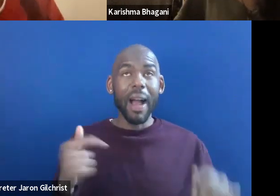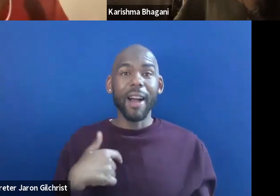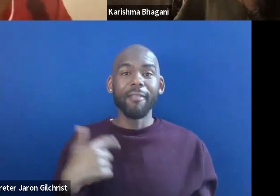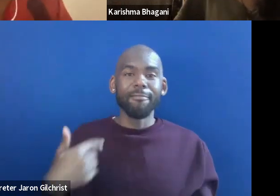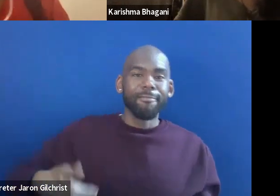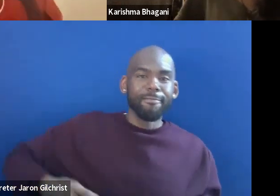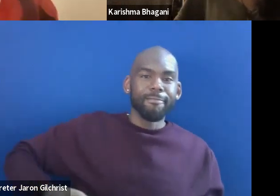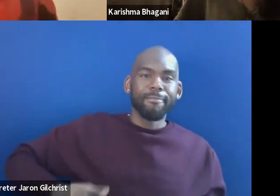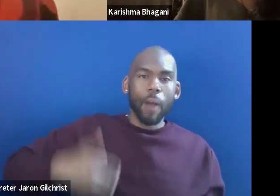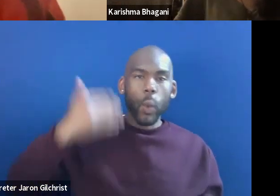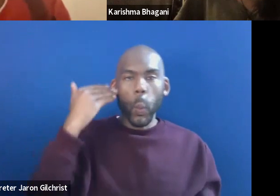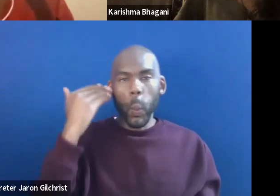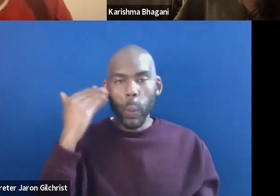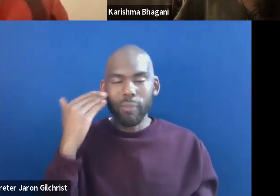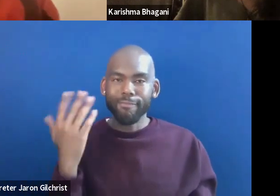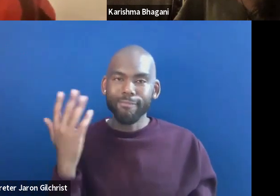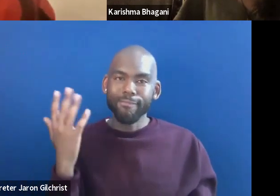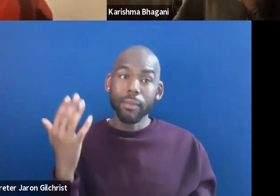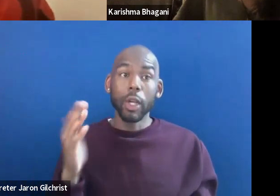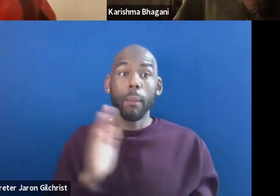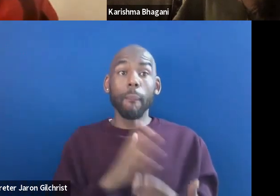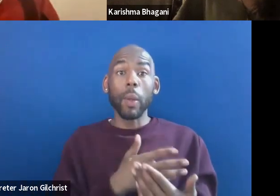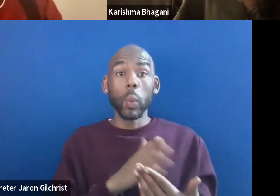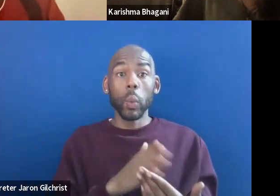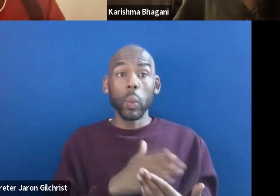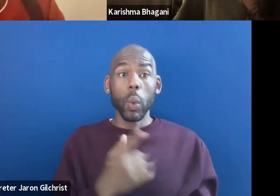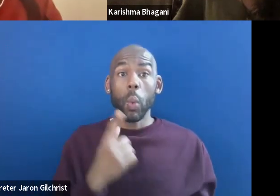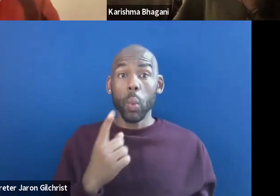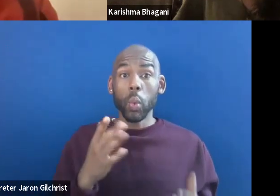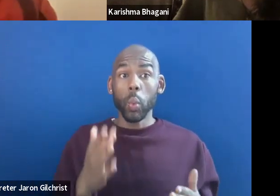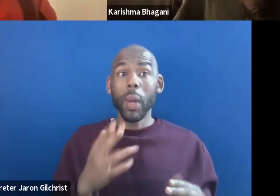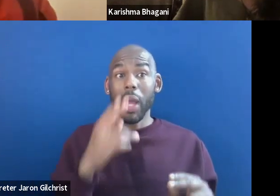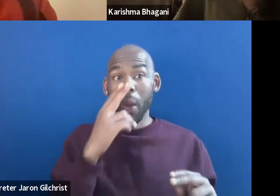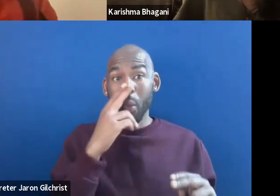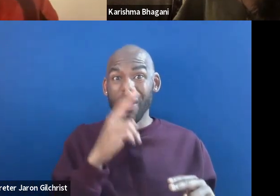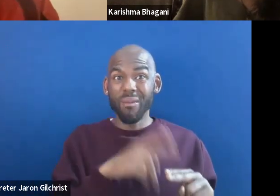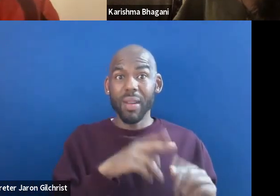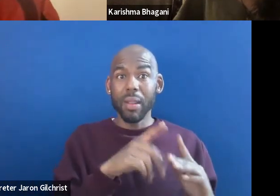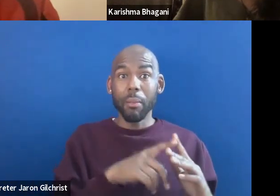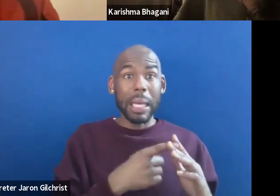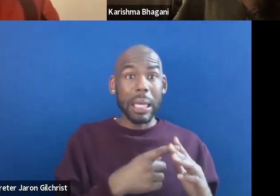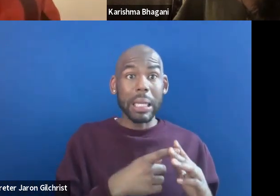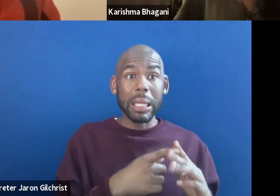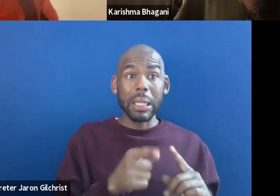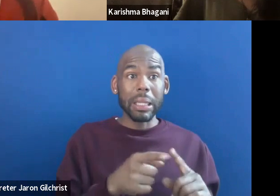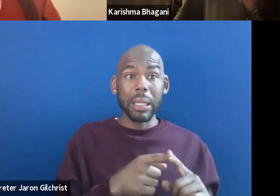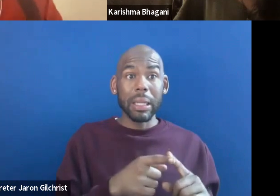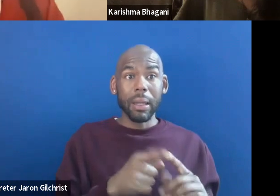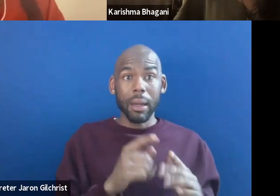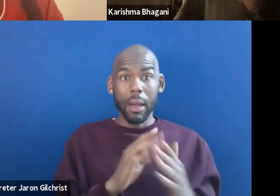What's the part? Music was one way it was fun in the beginning and then it just got stressful, you know?